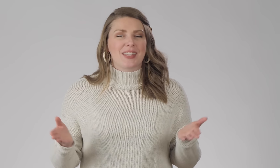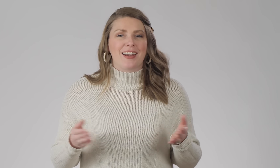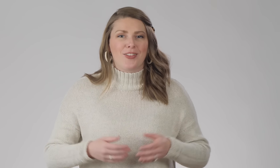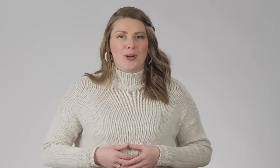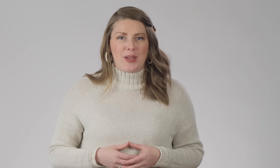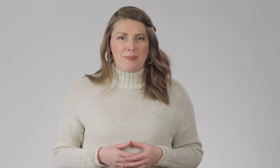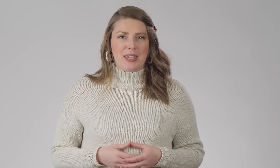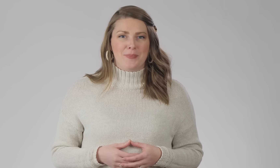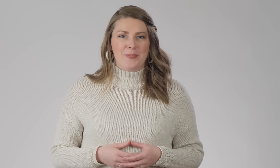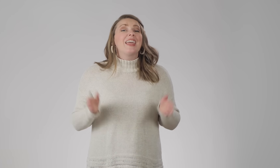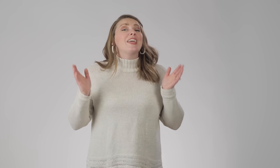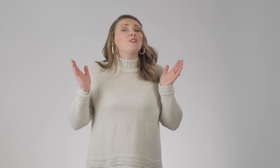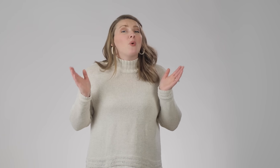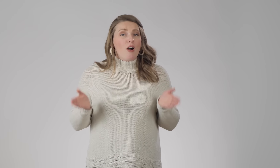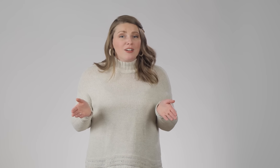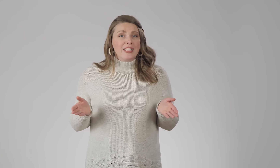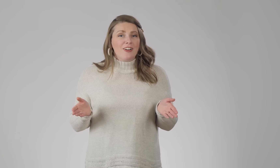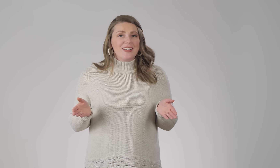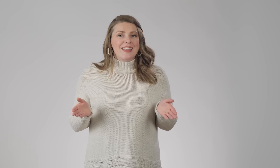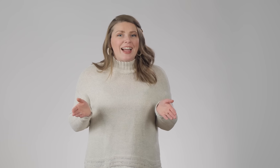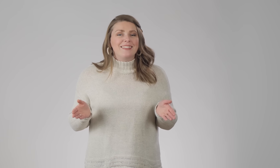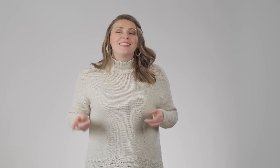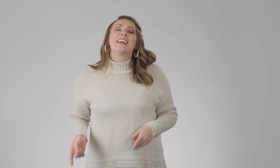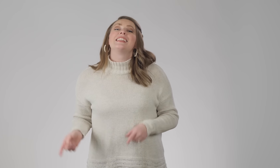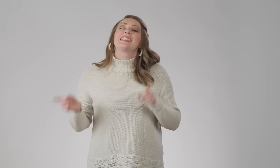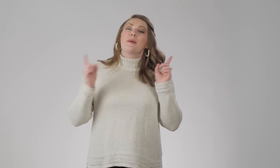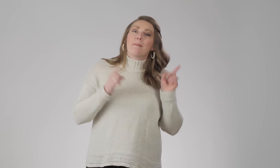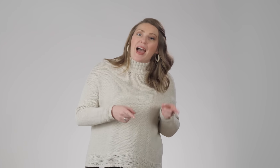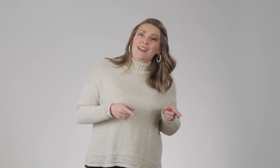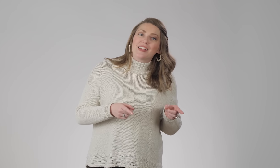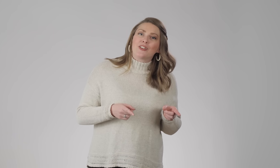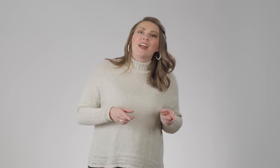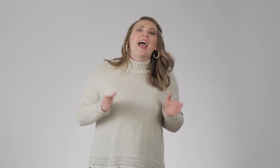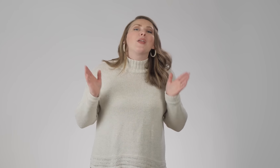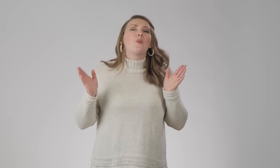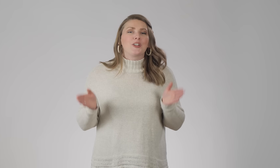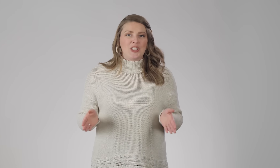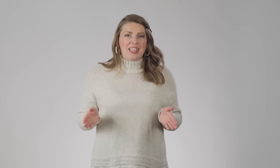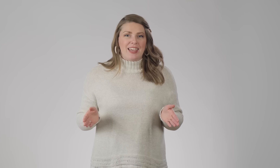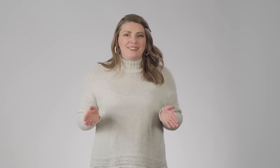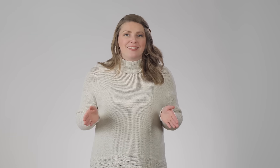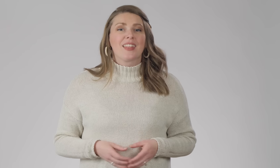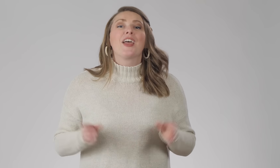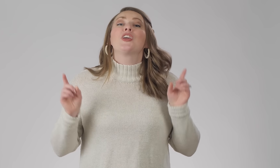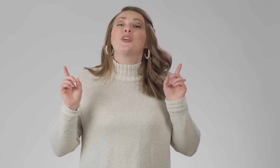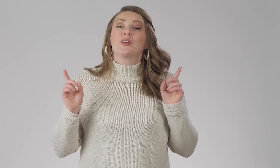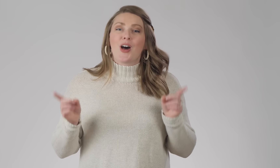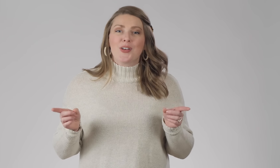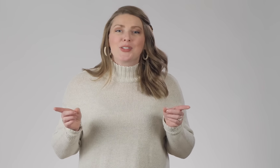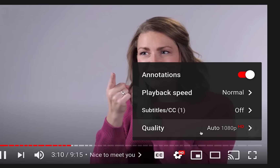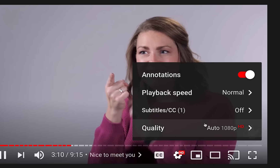sign along with me. If you aren't clear on a sign, skip back a little and watch it again. You can also